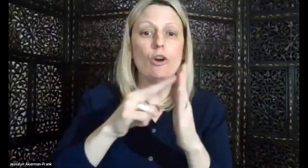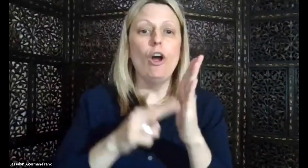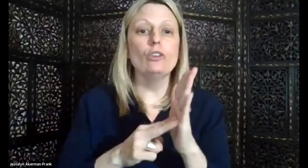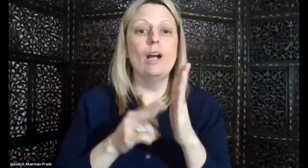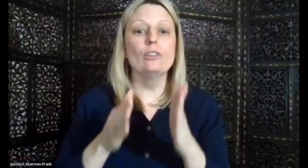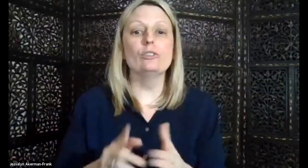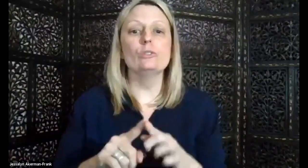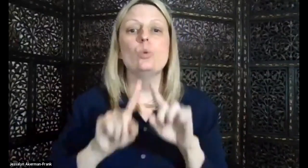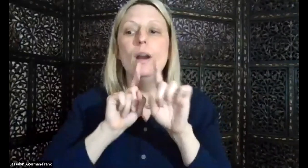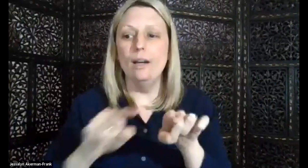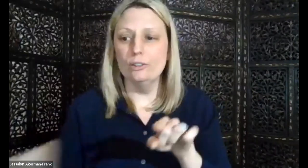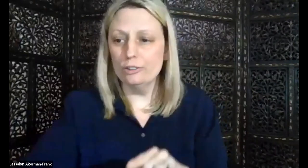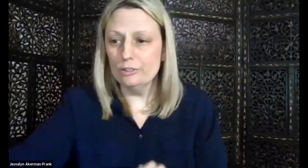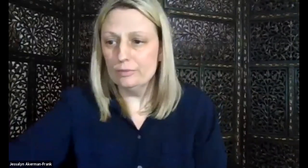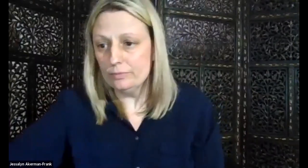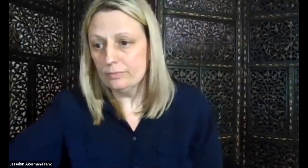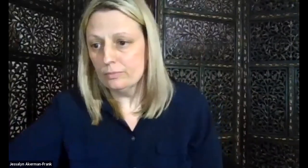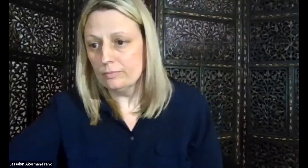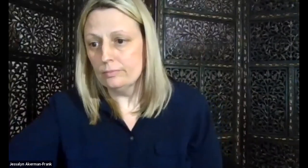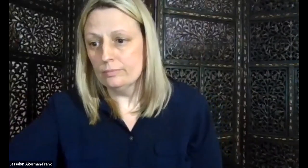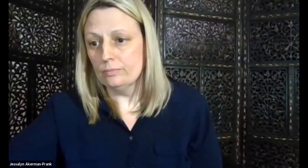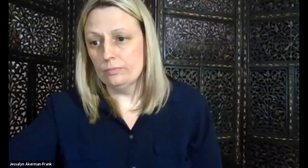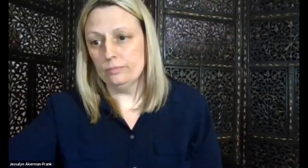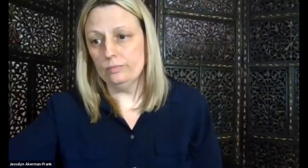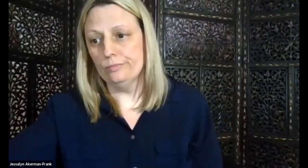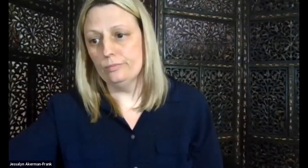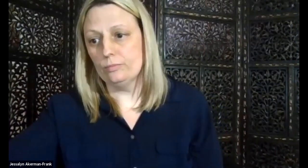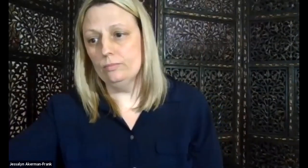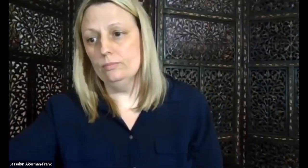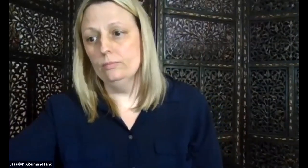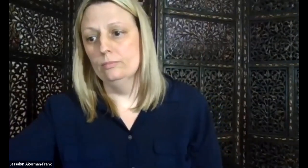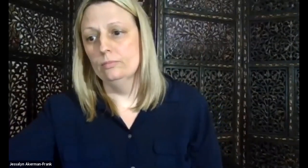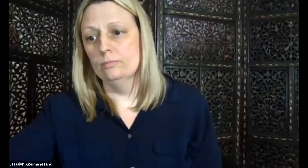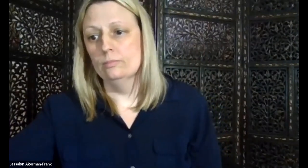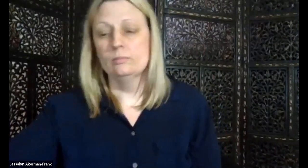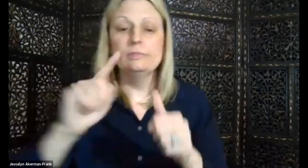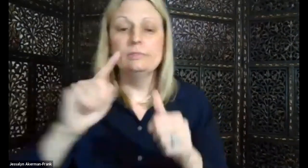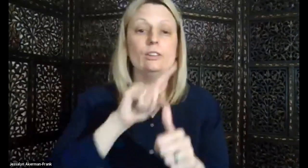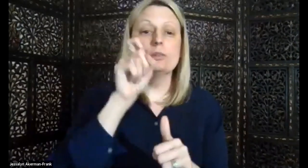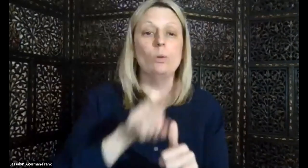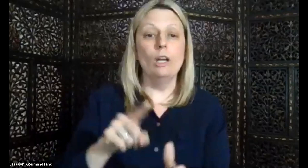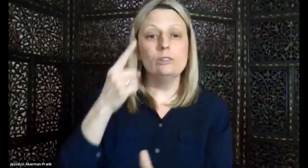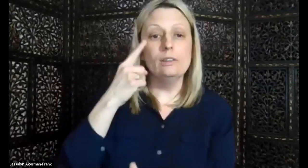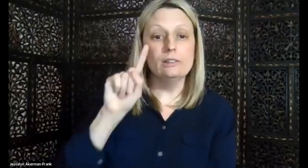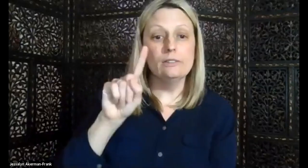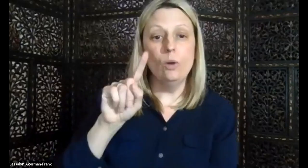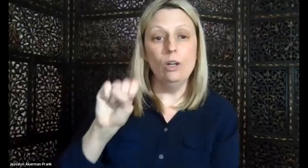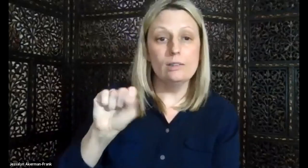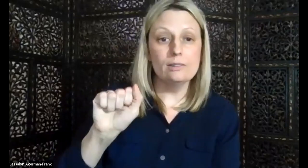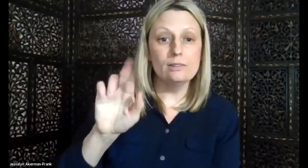So now we have approximately about five questions that the community has been asking us, and we're going to go and take turns and ask the